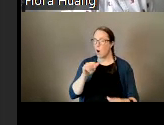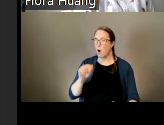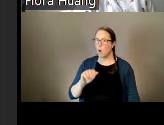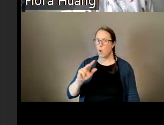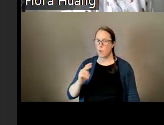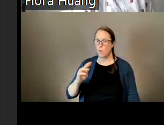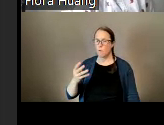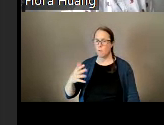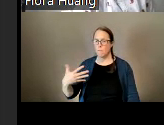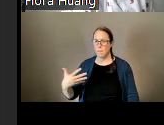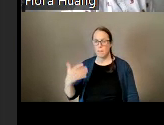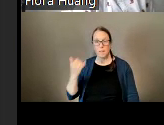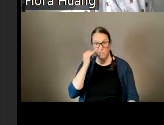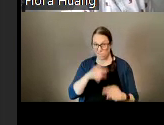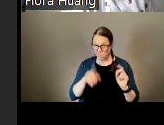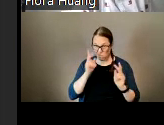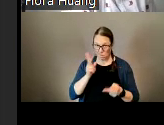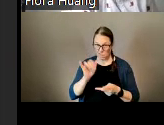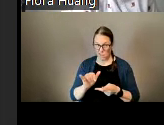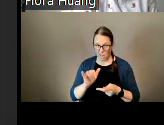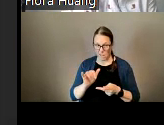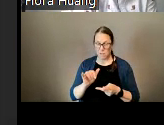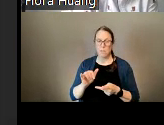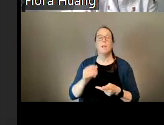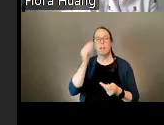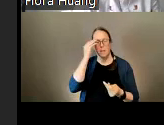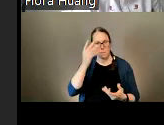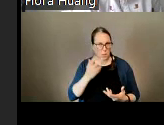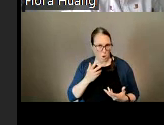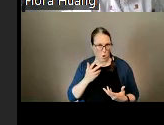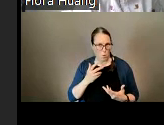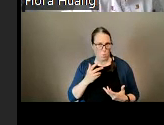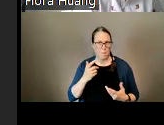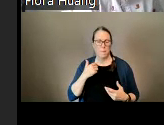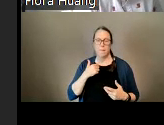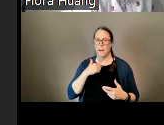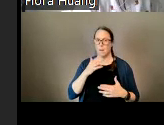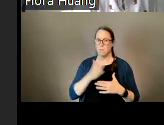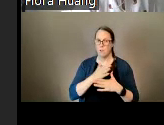So if you cannot see that, throw it into the chat, throw it into the Q&A, let me know that I am sharing the wrong screen.